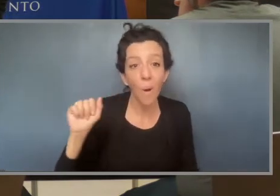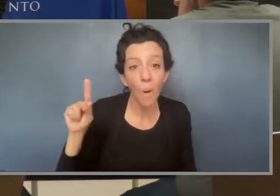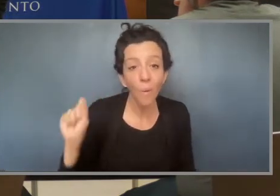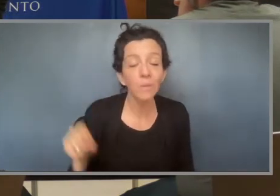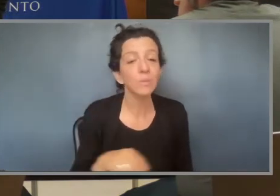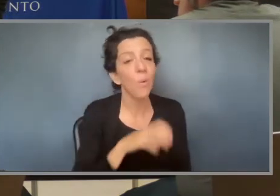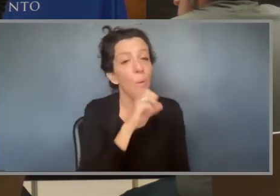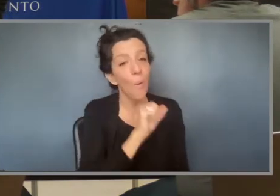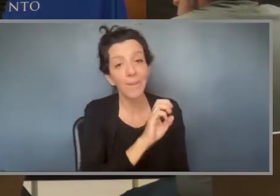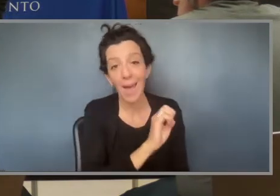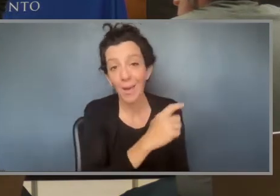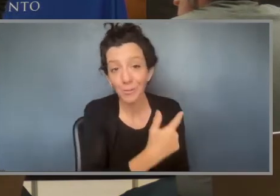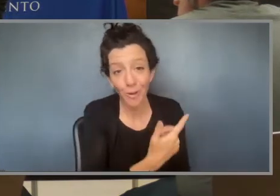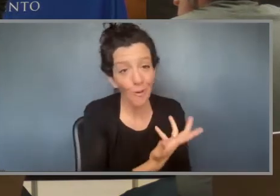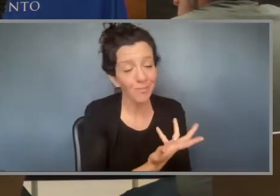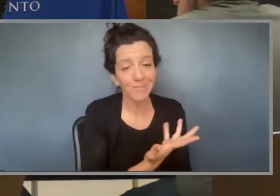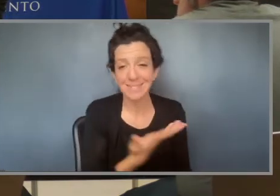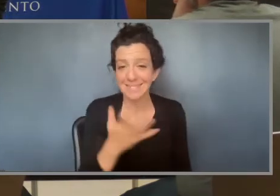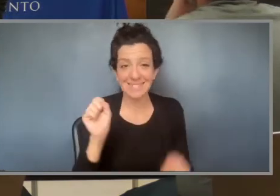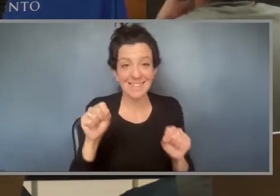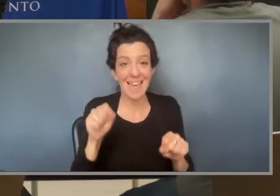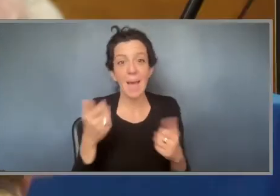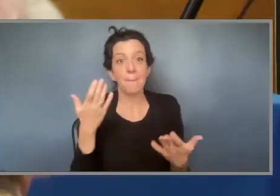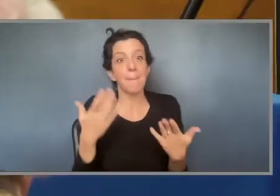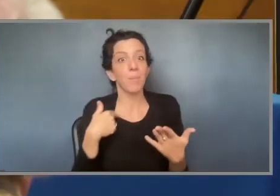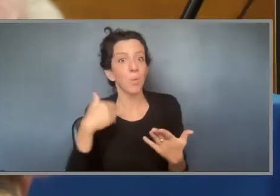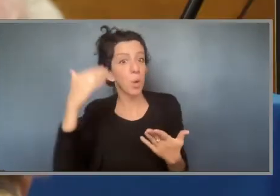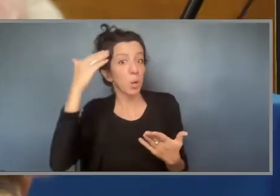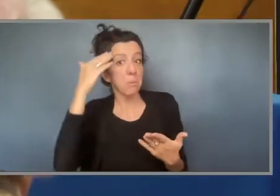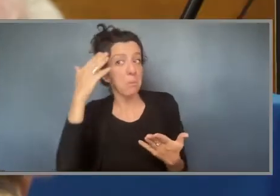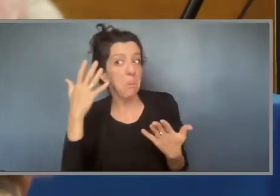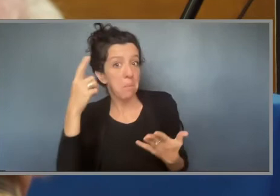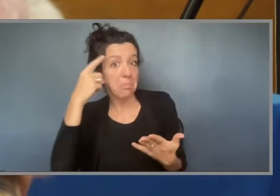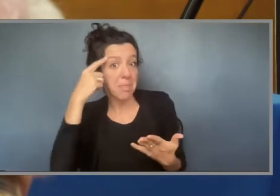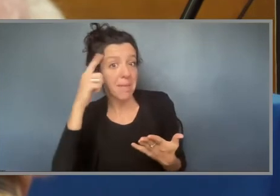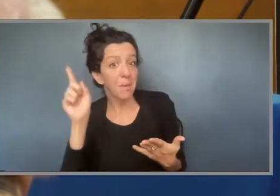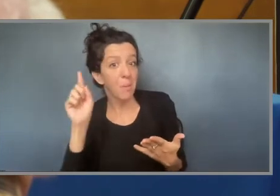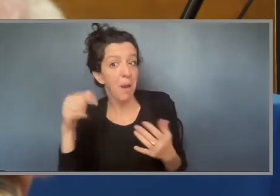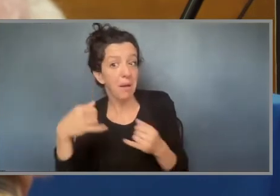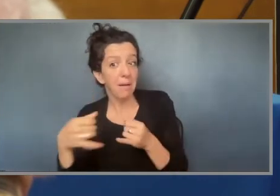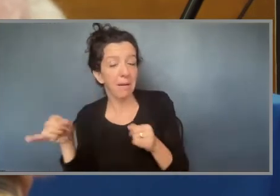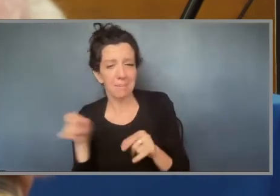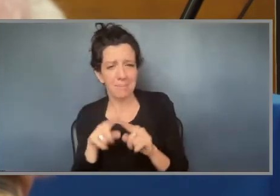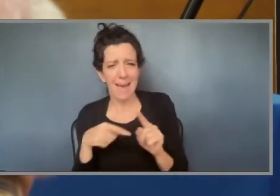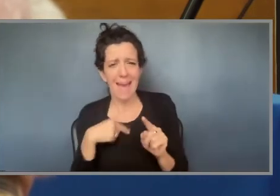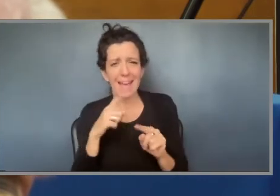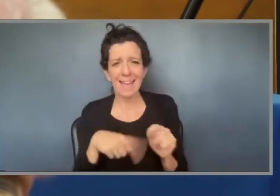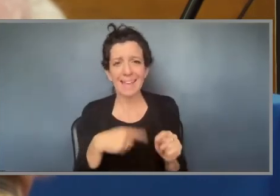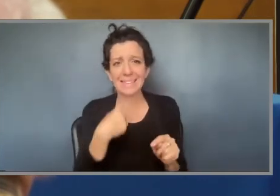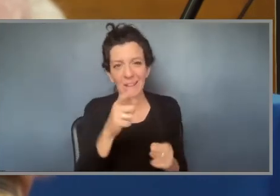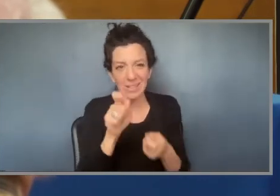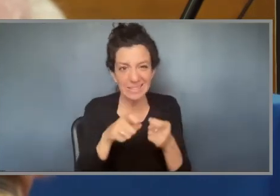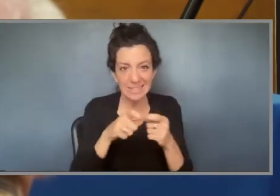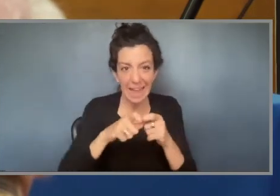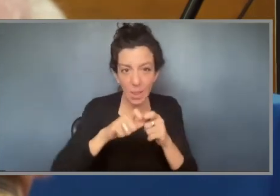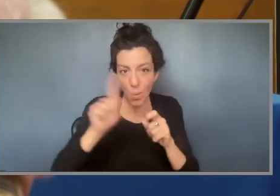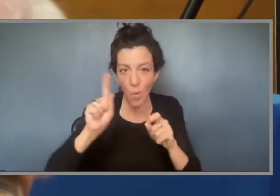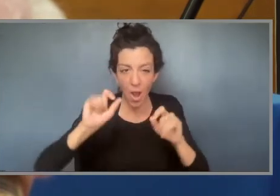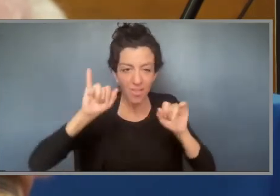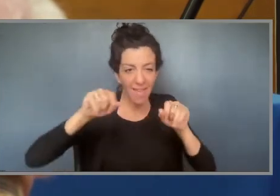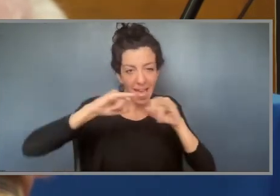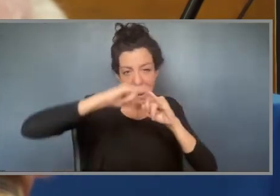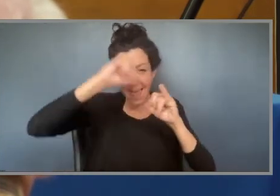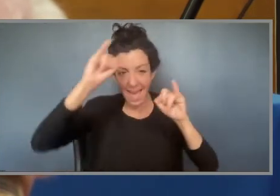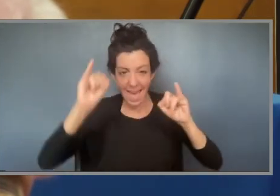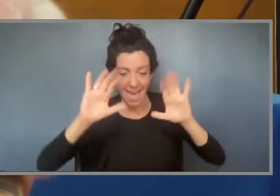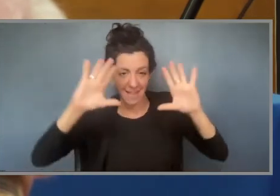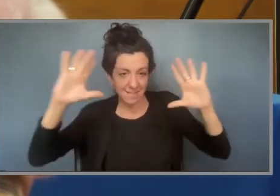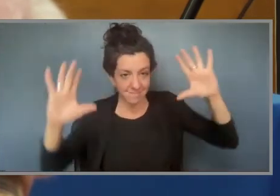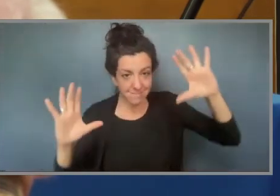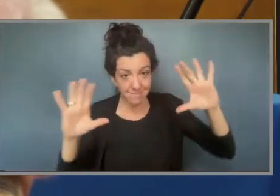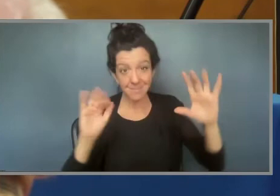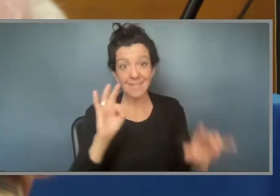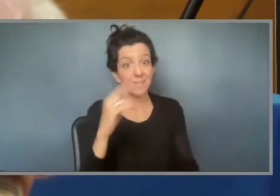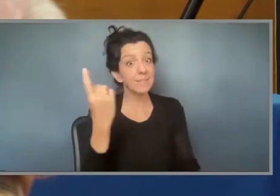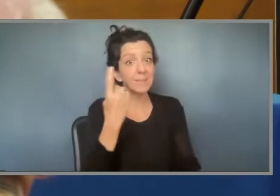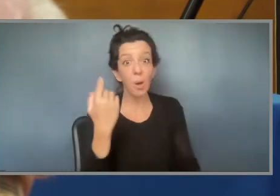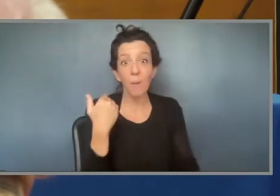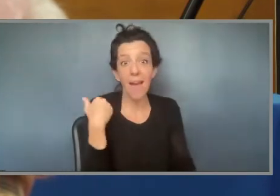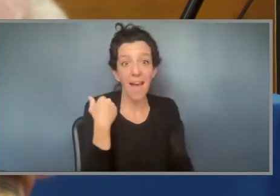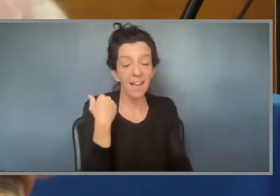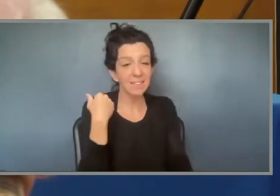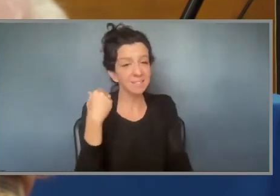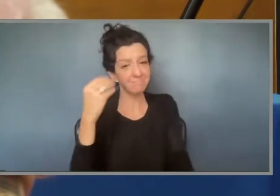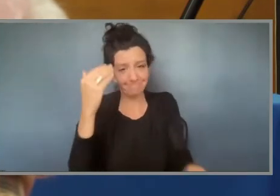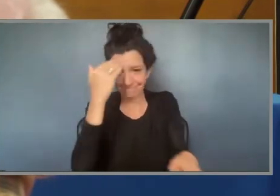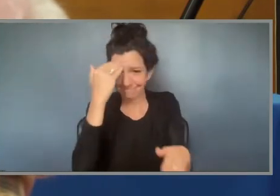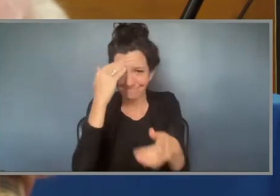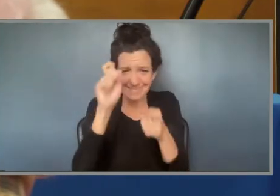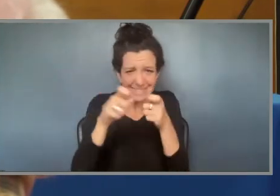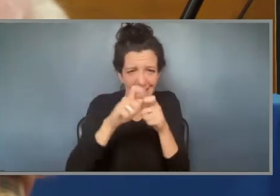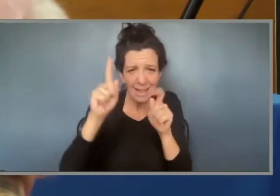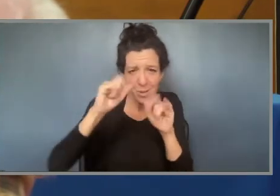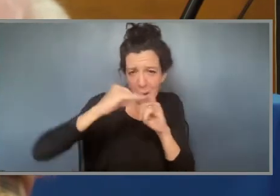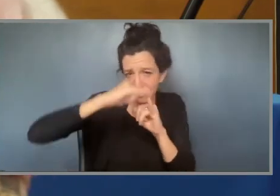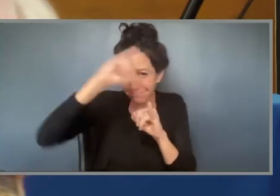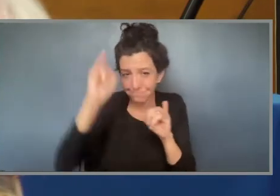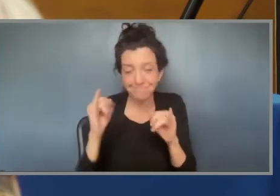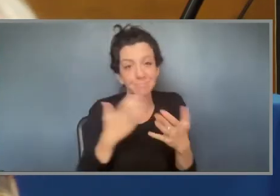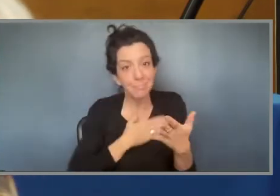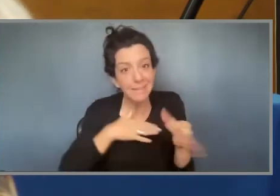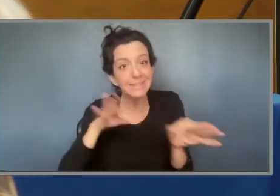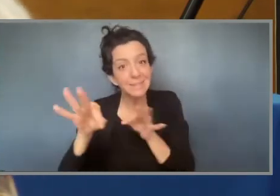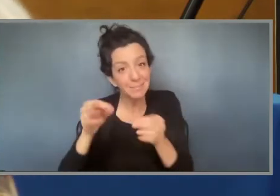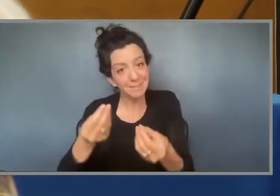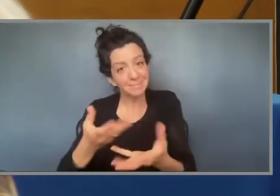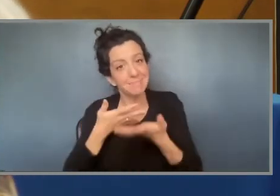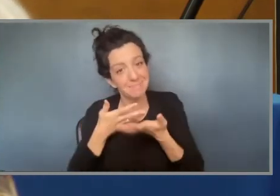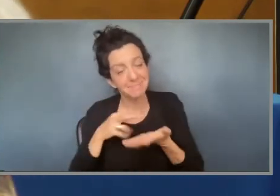Studio: Old fair oaks old oak grove yeah yeah we we think we might know where they are, but I couldn't give you the the